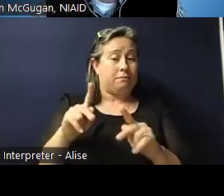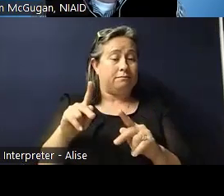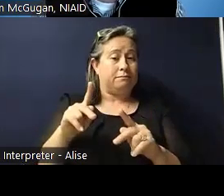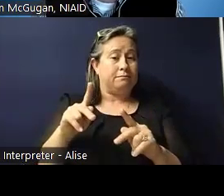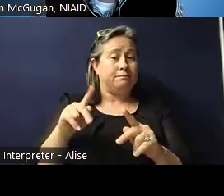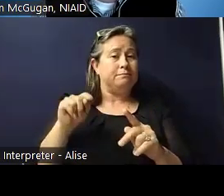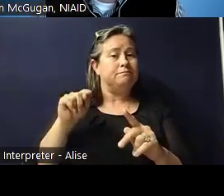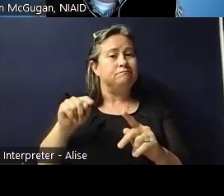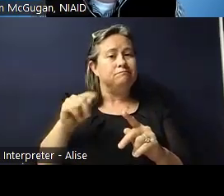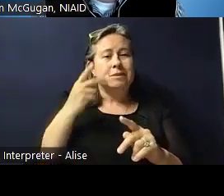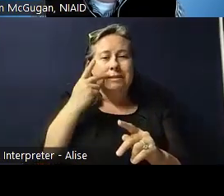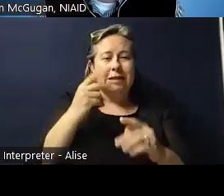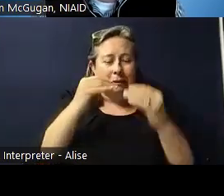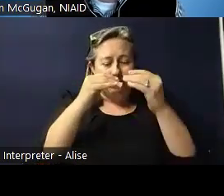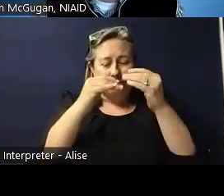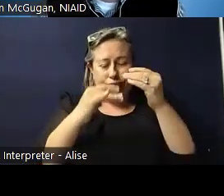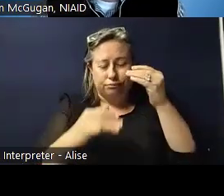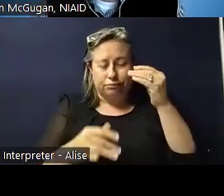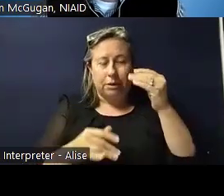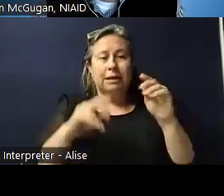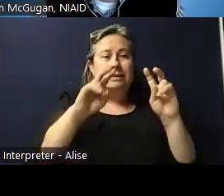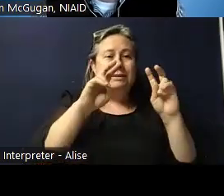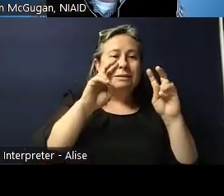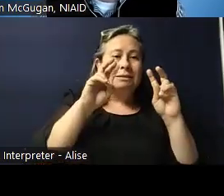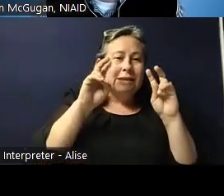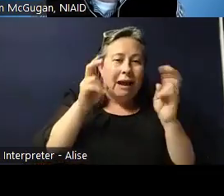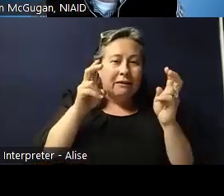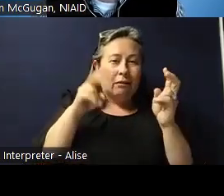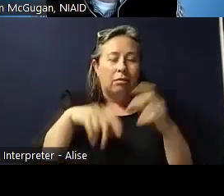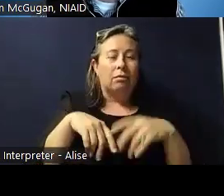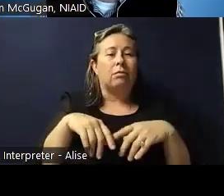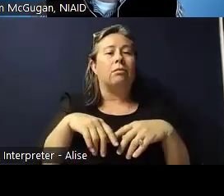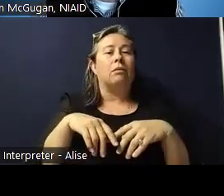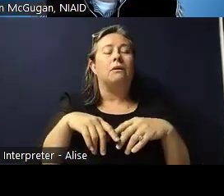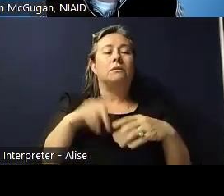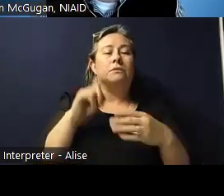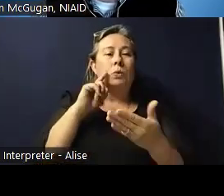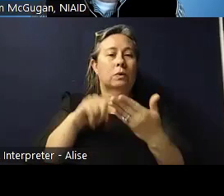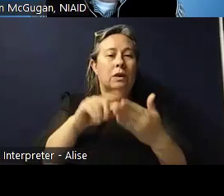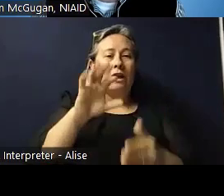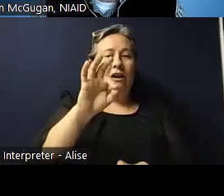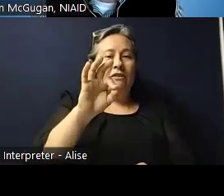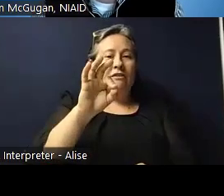So you'll see the hit list, the title. You'll notice that the FOA number is here.